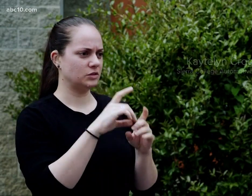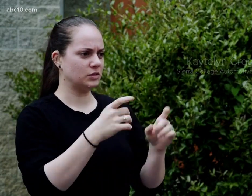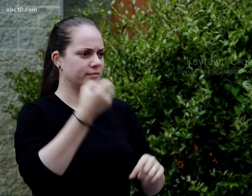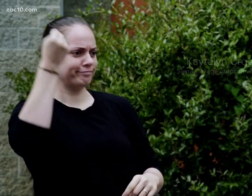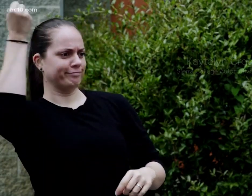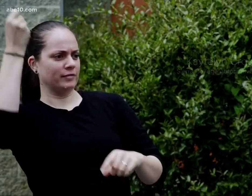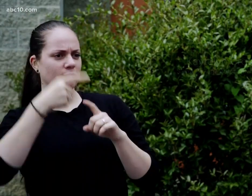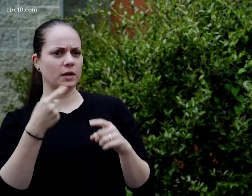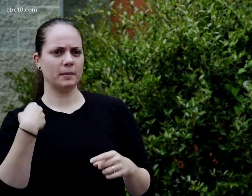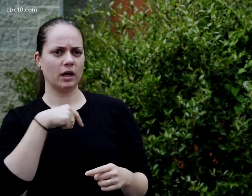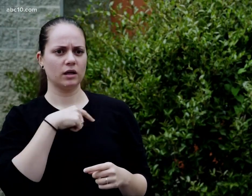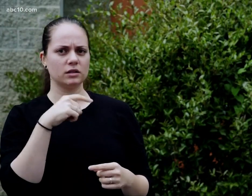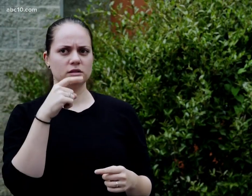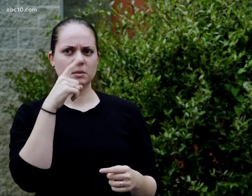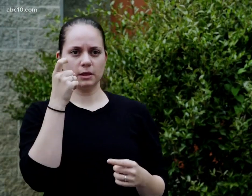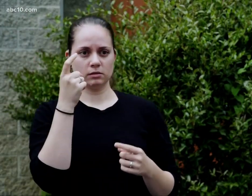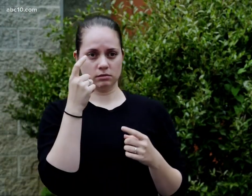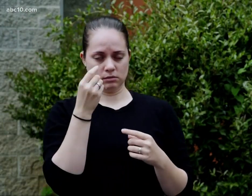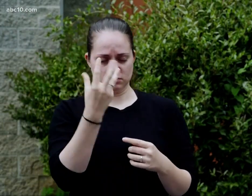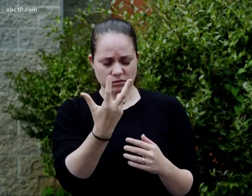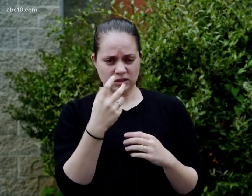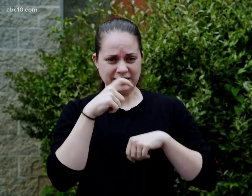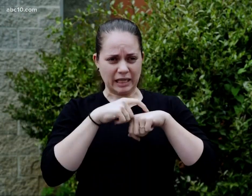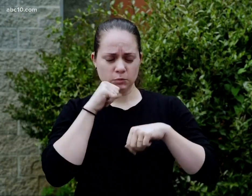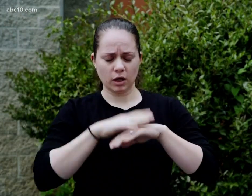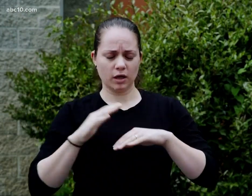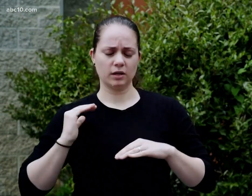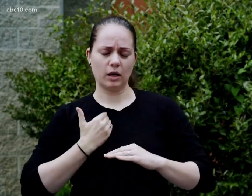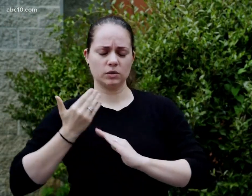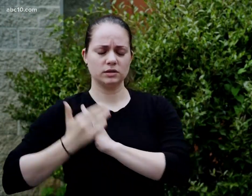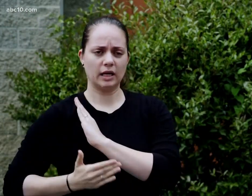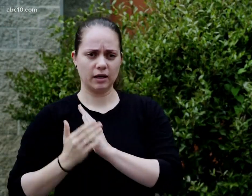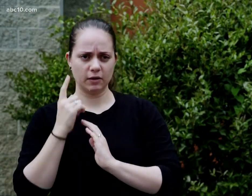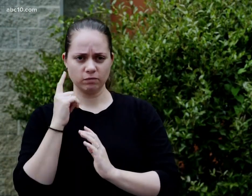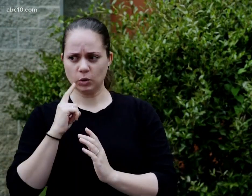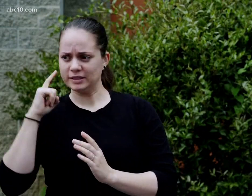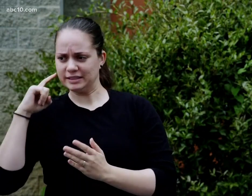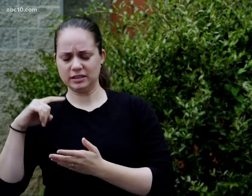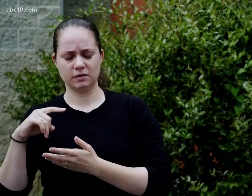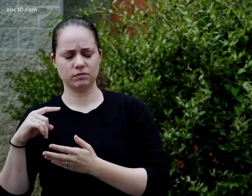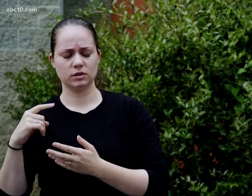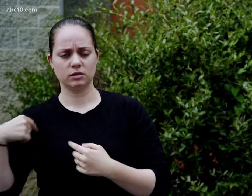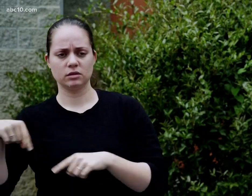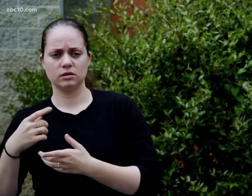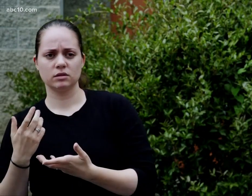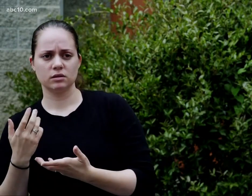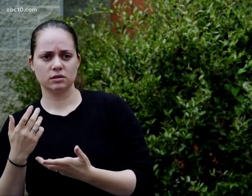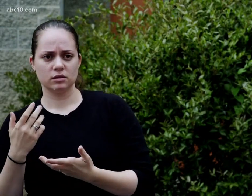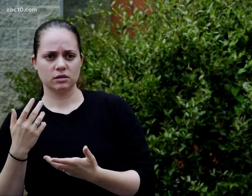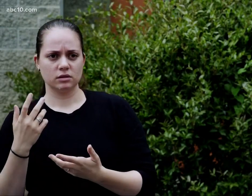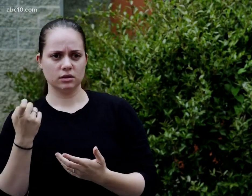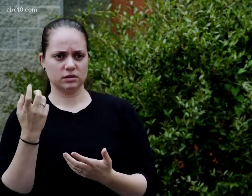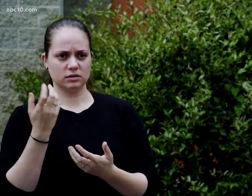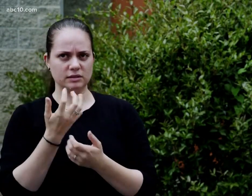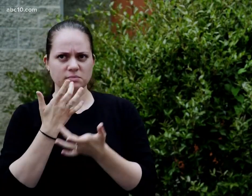PERFECT OPPORTUNITY FOR THAT STUDENT. AND TO HAVE PERFECT OPPORTUNITY FOR THAT STUDENT. AND TO HAVE A PERFECT OPPORTUNITY FOR THAT STUDENT. AND TO HAVE A FUTURE PERFECT OPPORTUNITY FOR THAT STUDENT. AND TO HAVE A FUTURE IN PERFECT OPPORTUNITY FOR THAT STUDENT. AND TO HAVE A FUTURE IN THE STUDENT. AND TO HAVE A FUTURE IN THE STUDENT. AND TO HAVE A FUTURE IN THE COMMUNITY STUDENT. AND TO HAVE A FUTURE IN THE COMMUNITY AND STUDENT. AND TO HAVE A FUTURE IN THE COMMUNITY AND THE STUDENT. AND TO HAVE A FUTURE IN THE COMMUNITY AND THE ABILITY STUDENT. AND TO HAVE A FUTURE IN THE COMMUNITY AND THE ABILITY TO AND TO HAVE A FUTURE IN THE COMMUNITY AND THE ABILITY TO AND TO HAVE A FUTURE IN THE COMMUNITY AND THE ABILITY TO GET AND TO HAVE A FUTURE IN THE COMMUNITY AND THE ABILITY TO GET A AND TO HAVE A FUTURE IN THE COMMUNITY AND THE ABILITY TO GET A JOB. COMMUNITY AND THE ABILITY TO GET A JOB. COMMUNITY AND THE ABILITY TO GET A JOB. AND COMMUNITY AND THE ABILITY TO GET A JOB. AND SO COMMUNITY AND THE ABILITY TO GET A JOB. AND SO IF COMMUNITY AND THE ABILITY TO GET A JOB. AND SO IF THEY